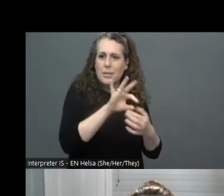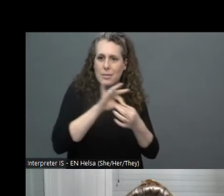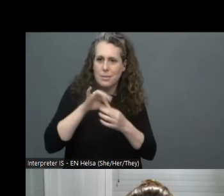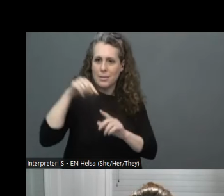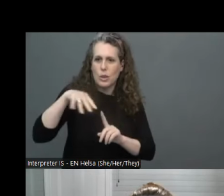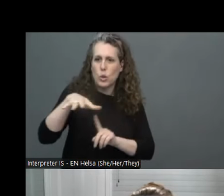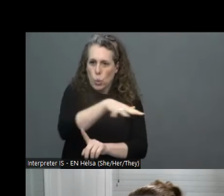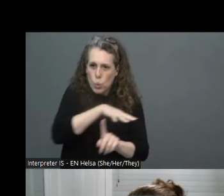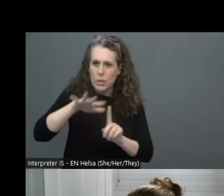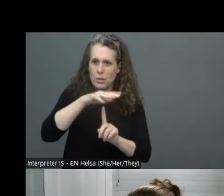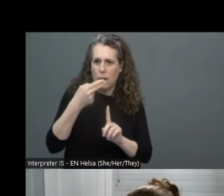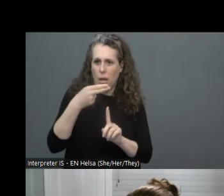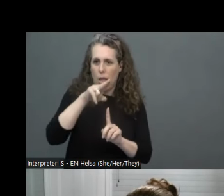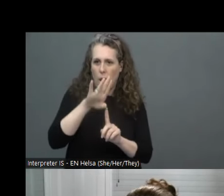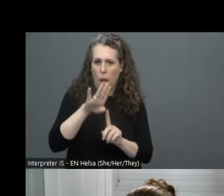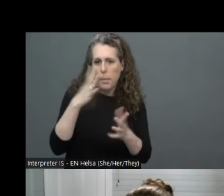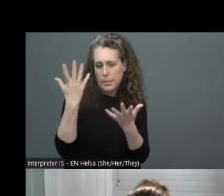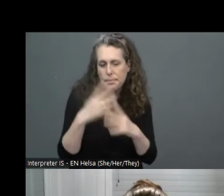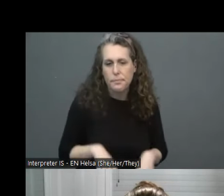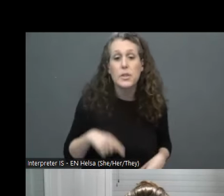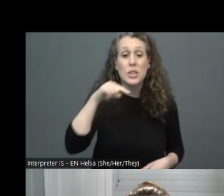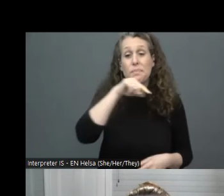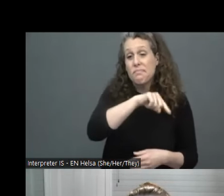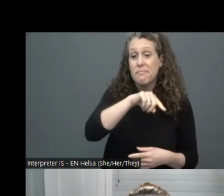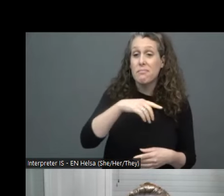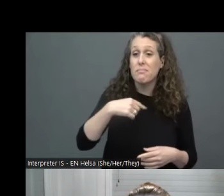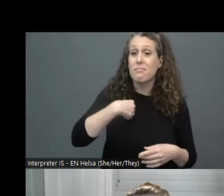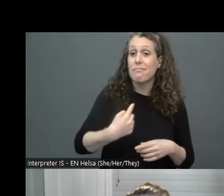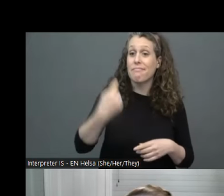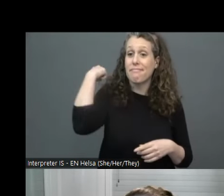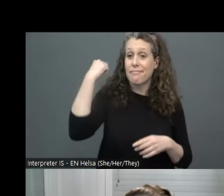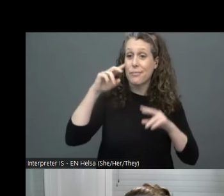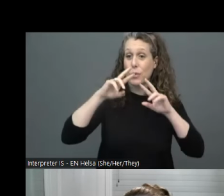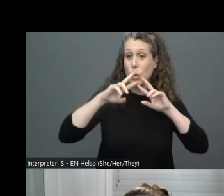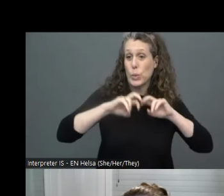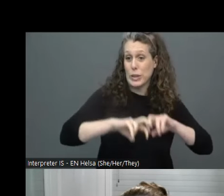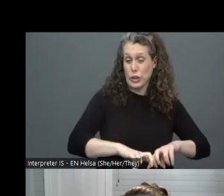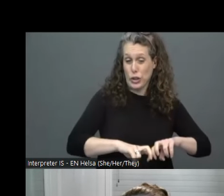That's the summary of the research that we undertook. And where we came to. I understand